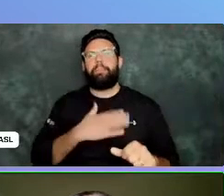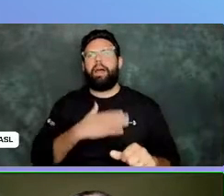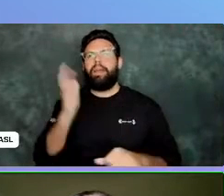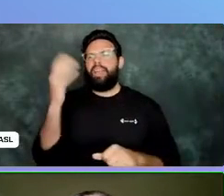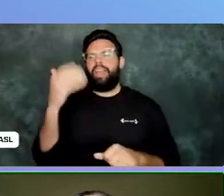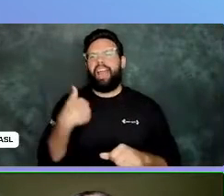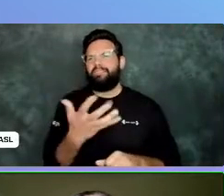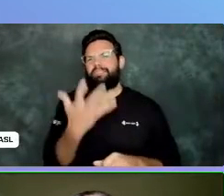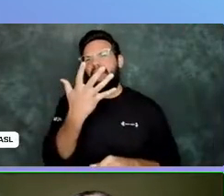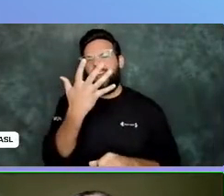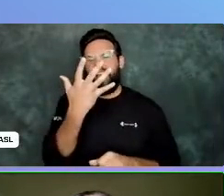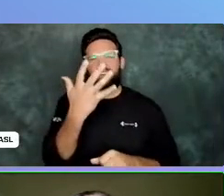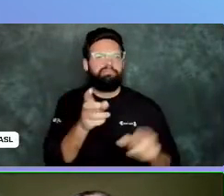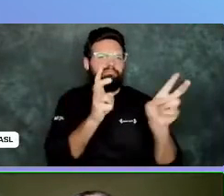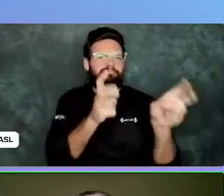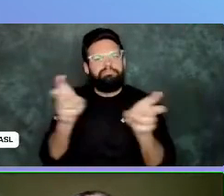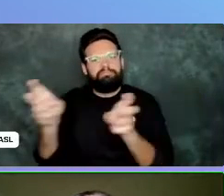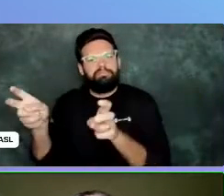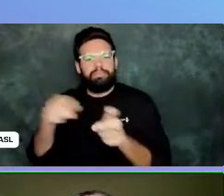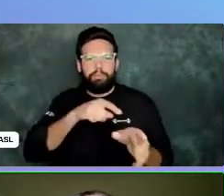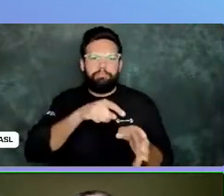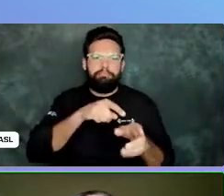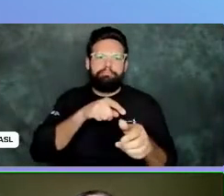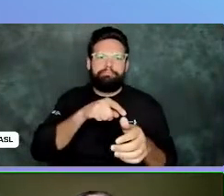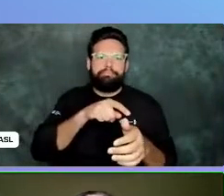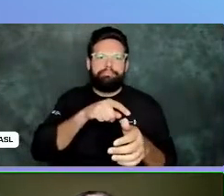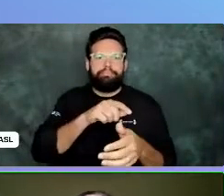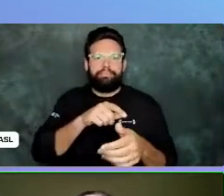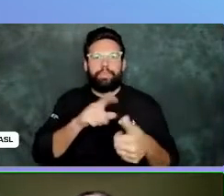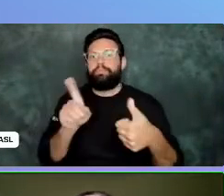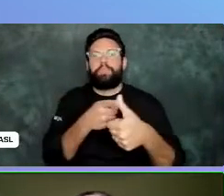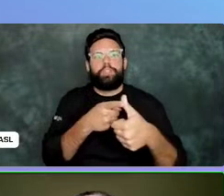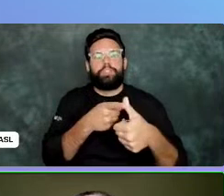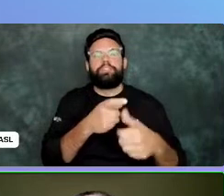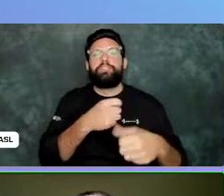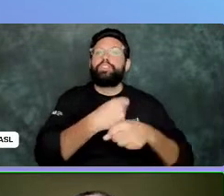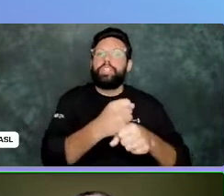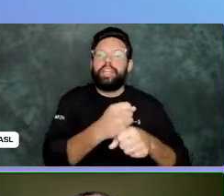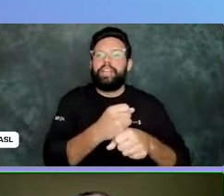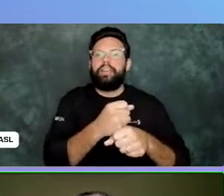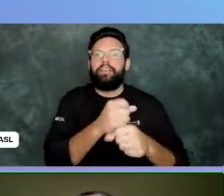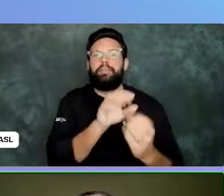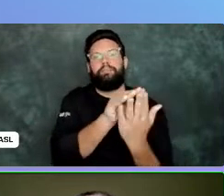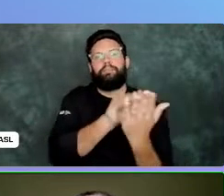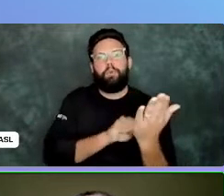it. I've gripped the talk into about 5 sections, so